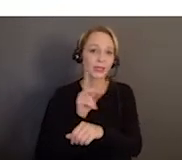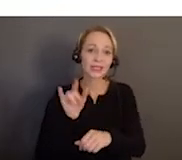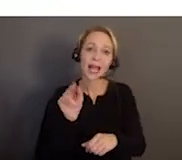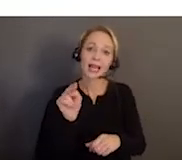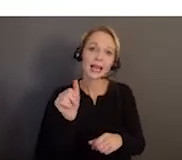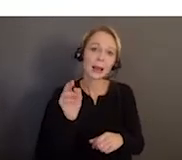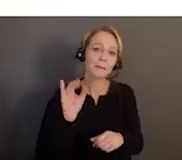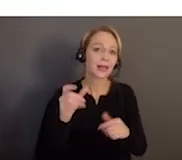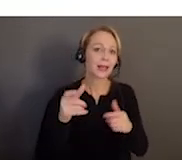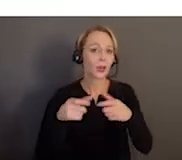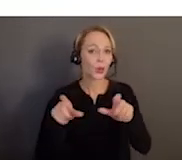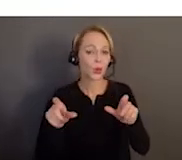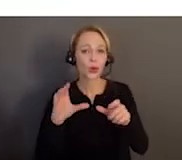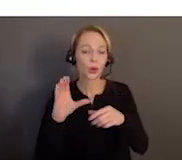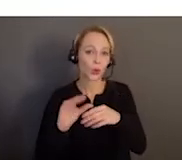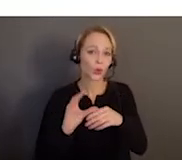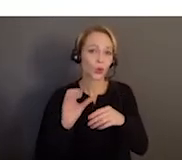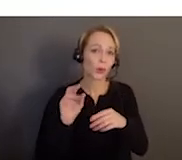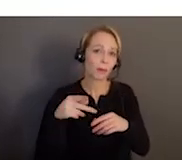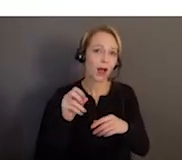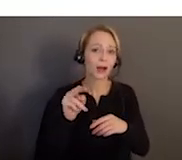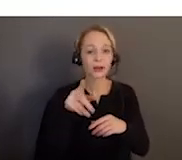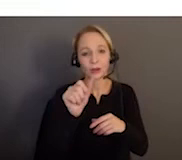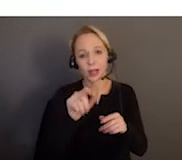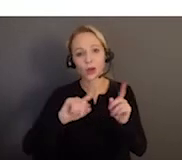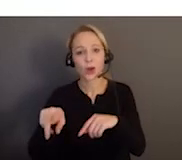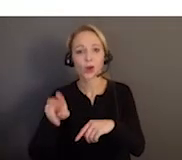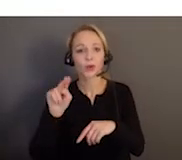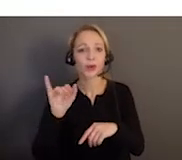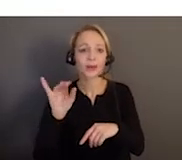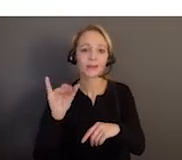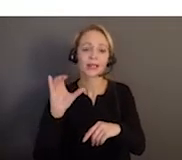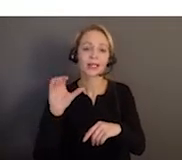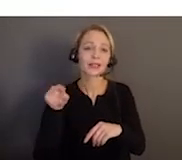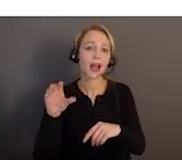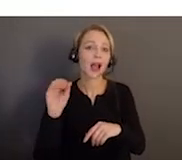USE DYNAMIC COUPONS AND VISIT THAT OUR WEBSITE.